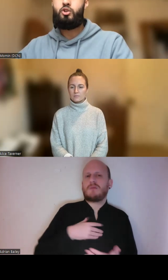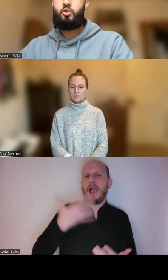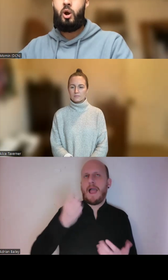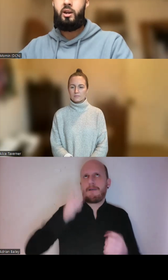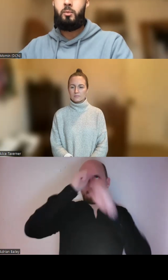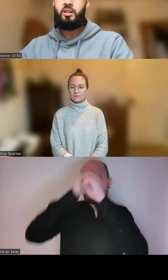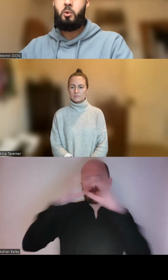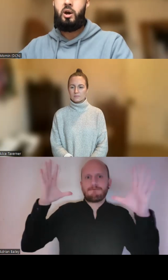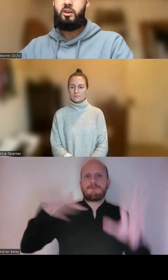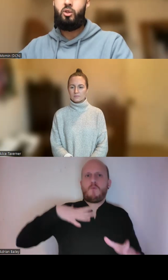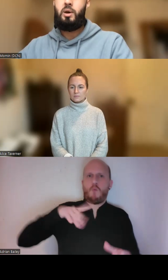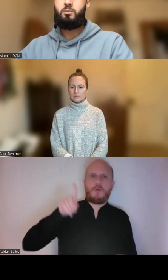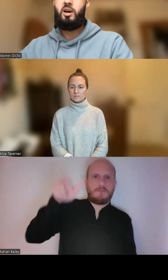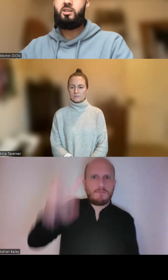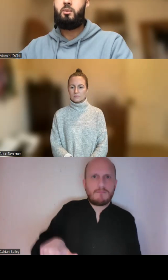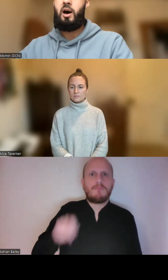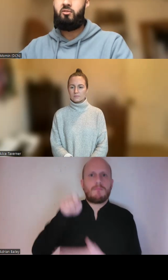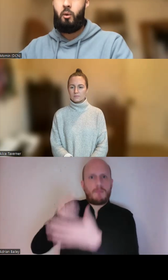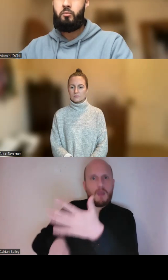You're just trying to make them aware that you're the best person to buy from.